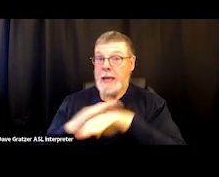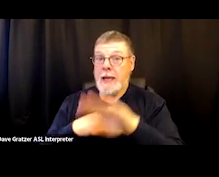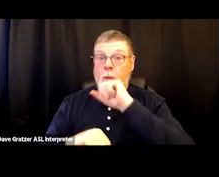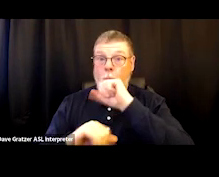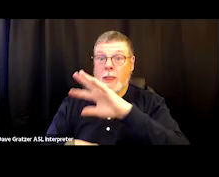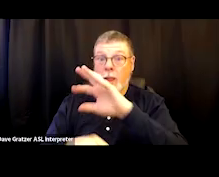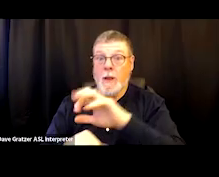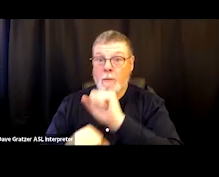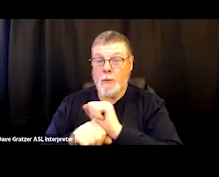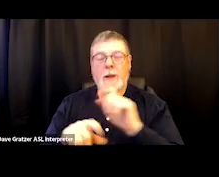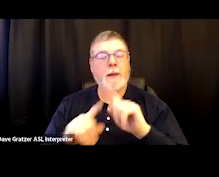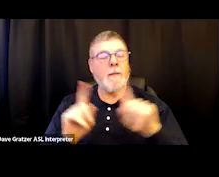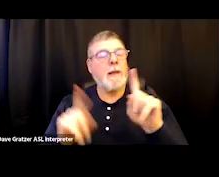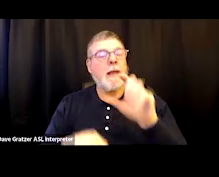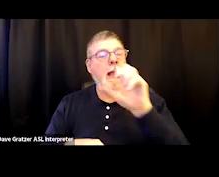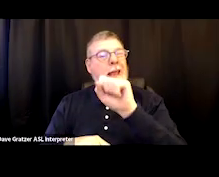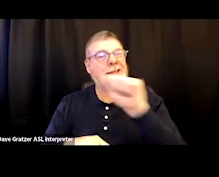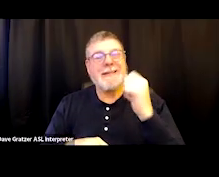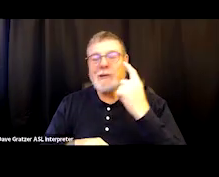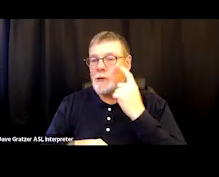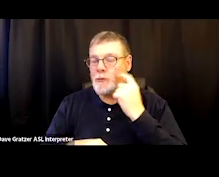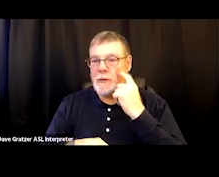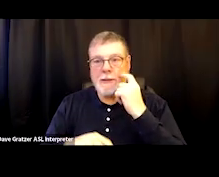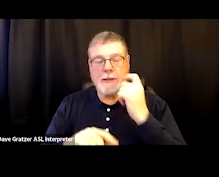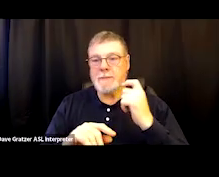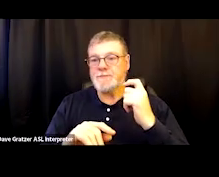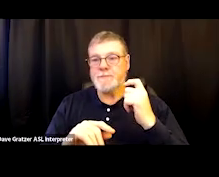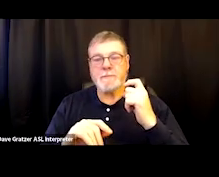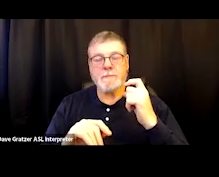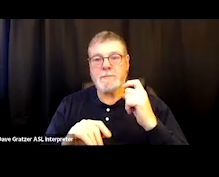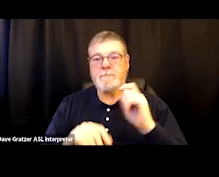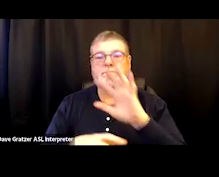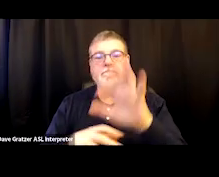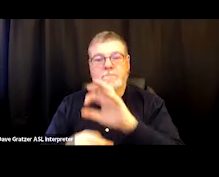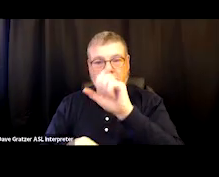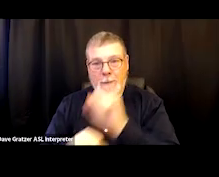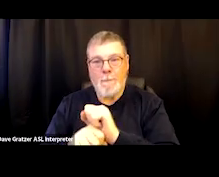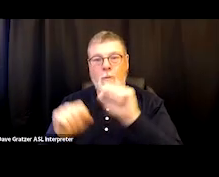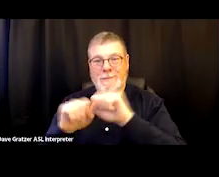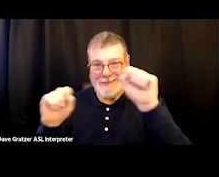Although Social Security has recently moved to an appointment-based system.